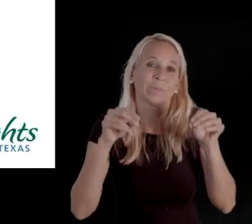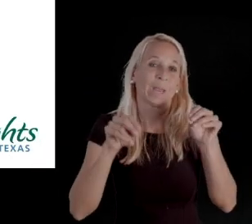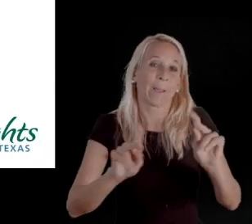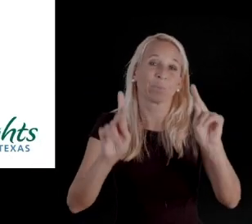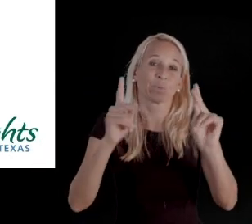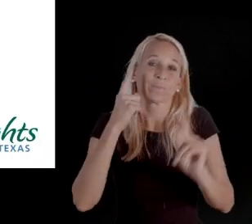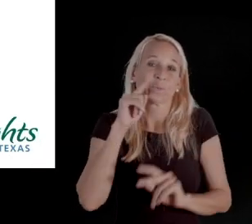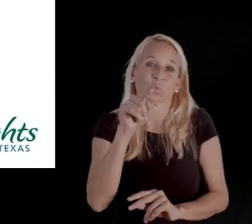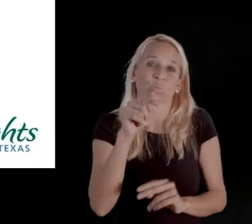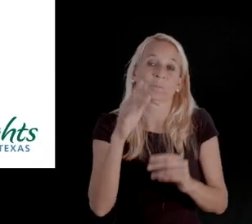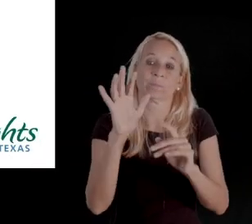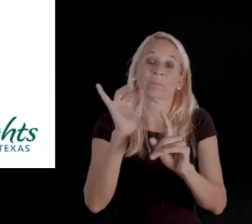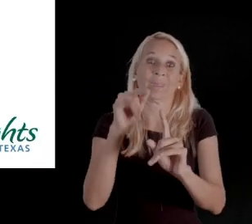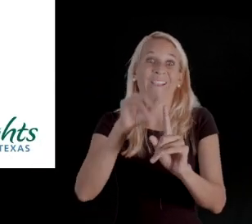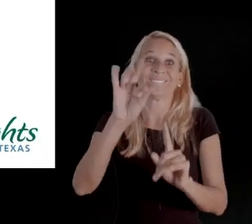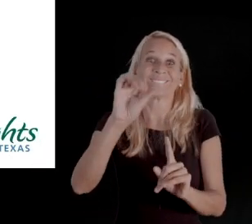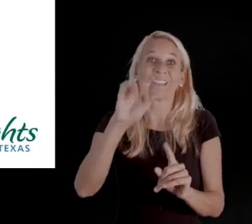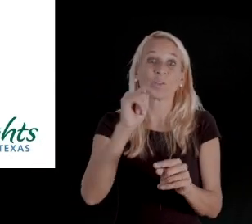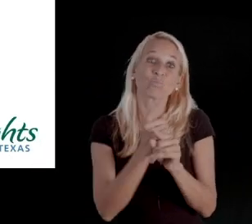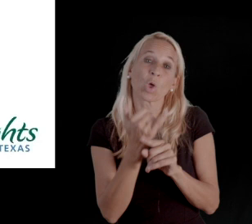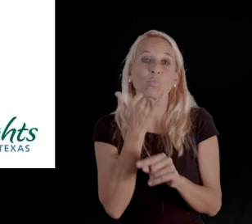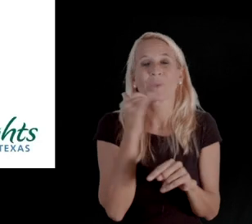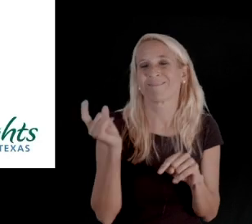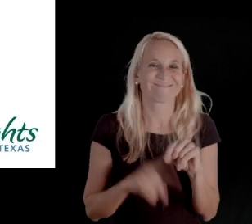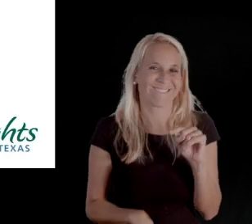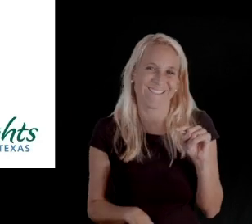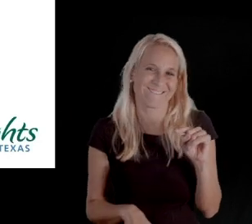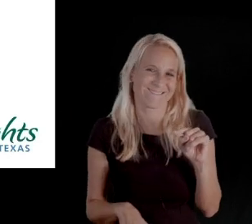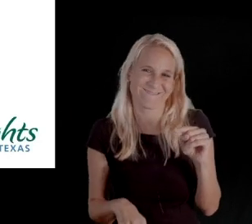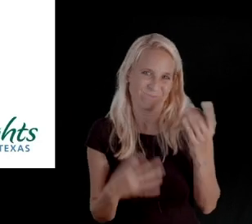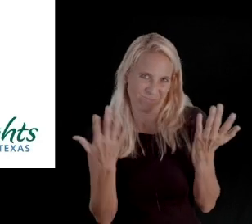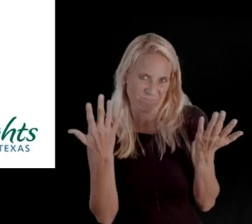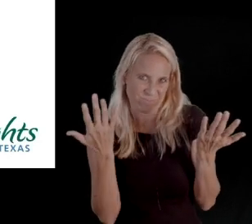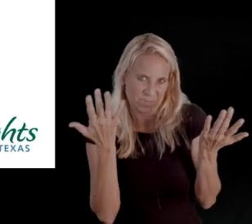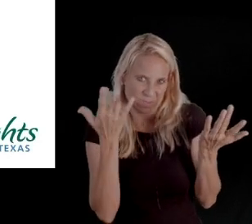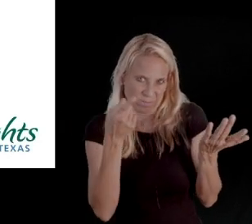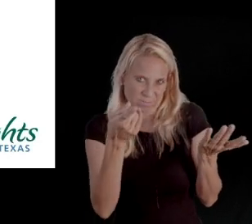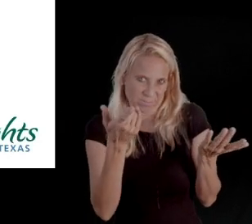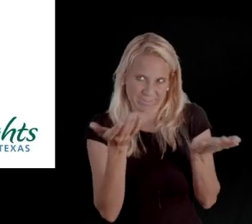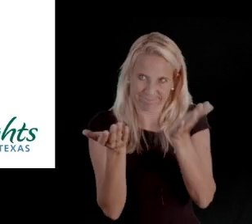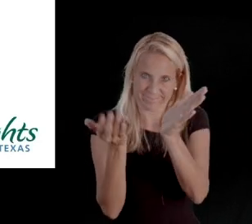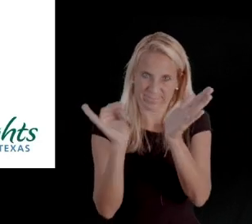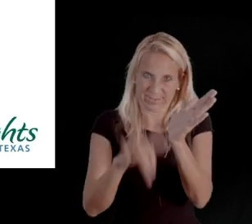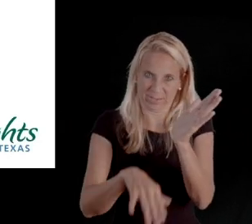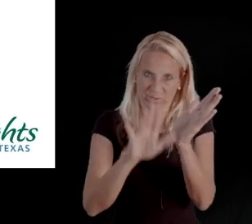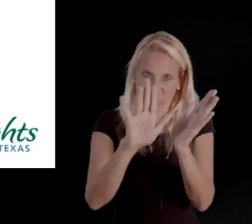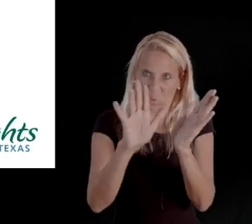you said, this was a fact, this is wrong, or this conclusion of law that you provided as rationale to